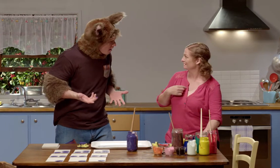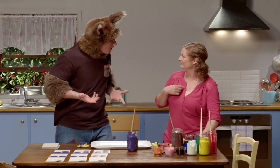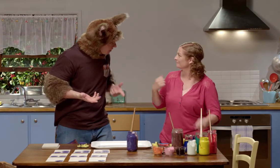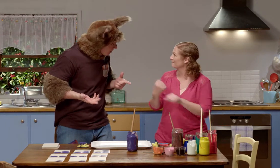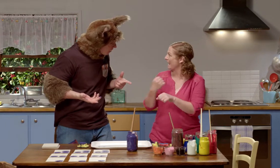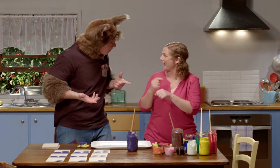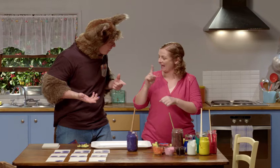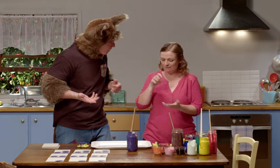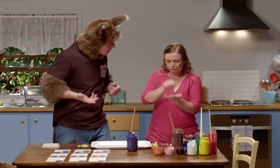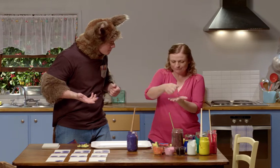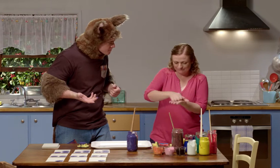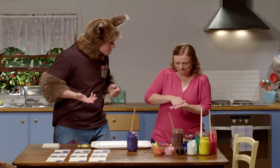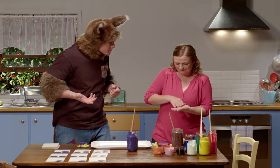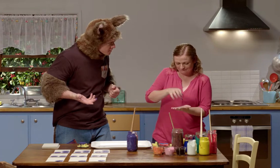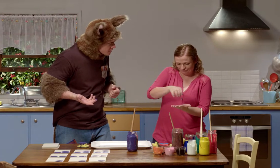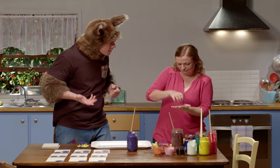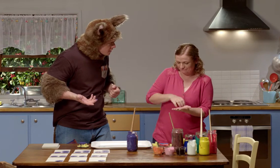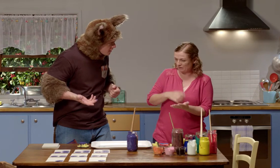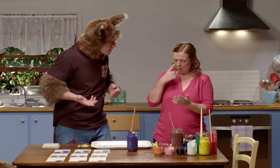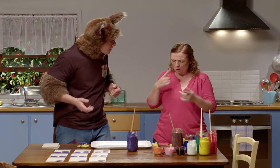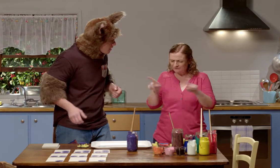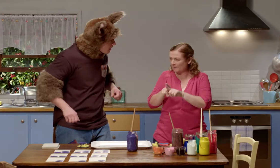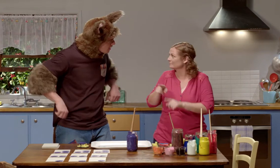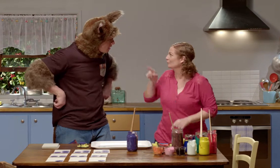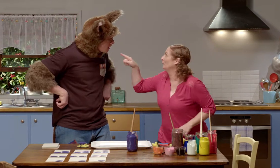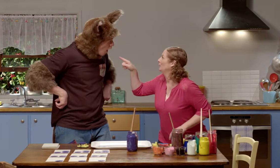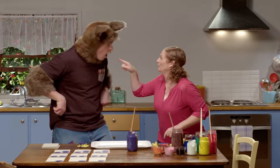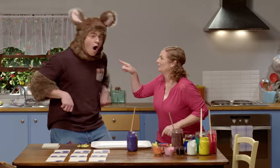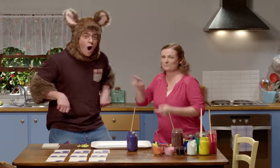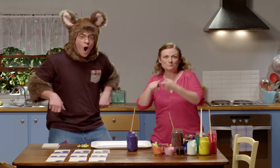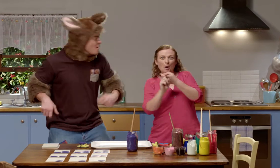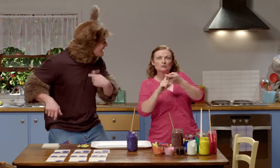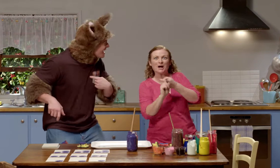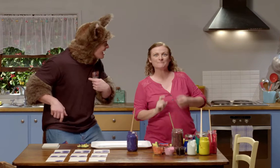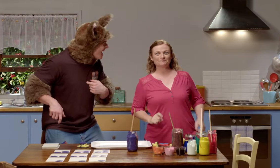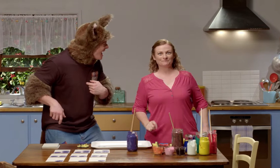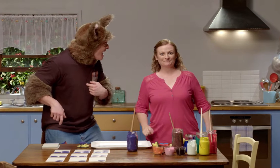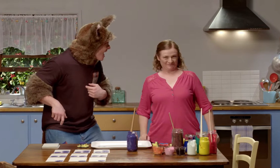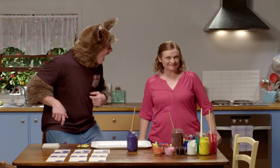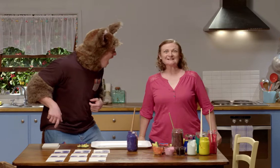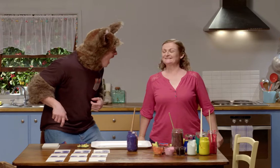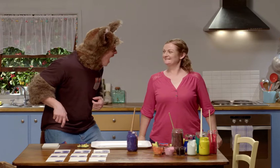I have been making prints to look like you. Me?